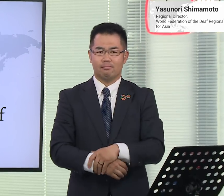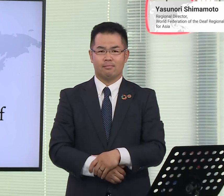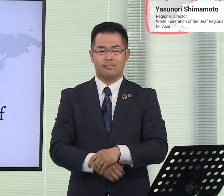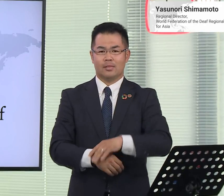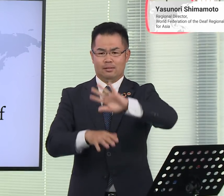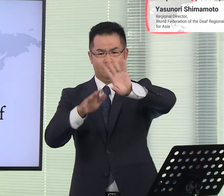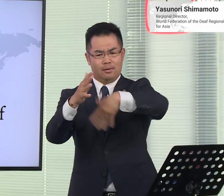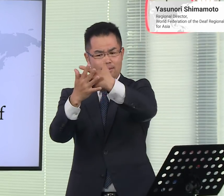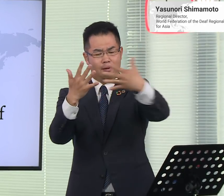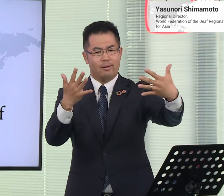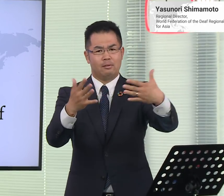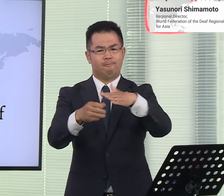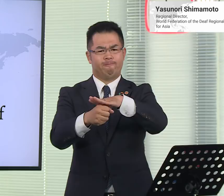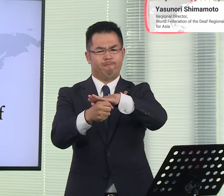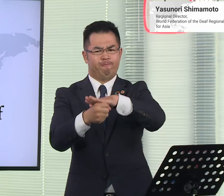including Japan, September 23rd was